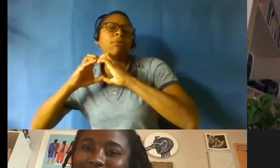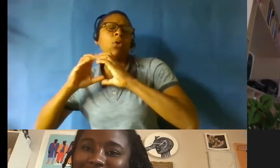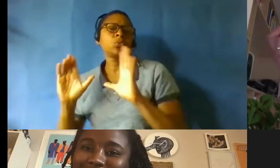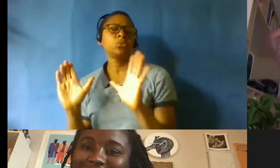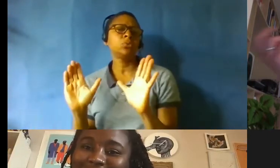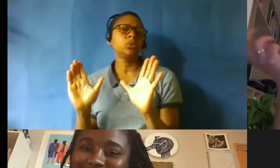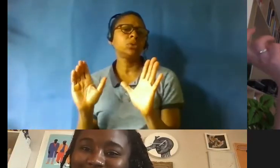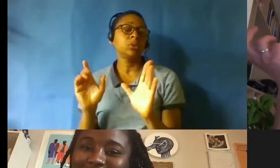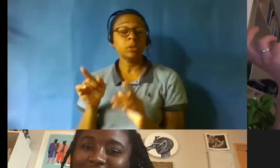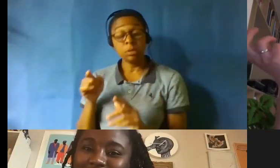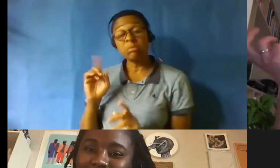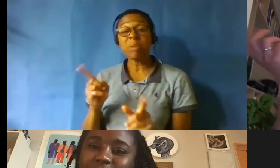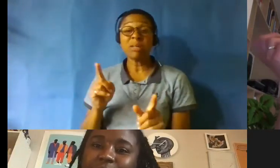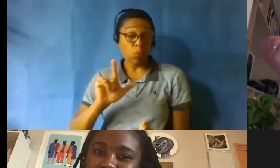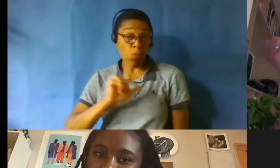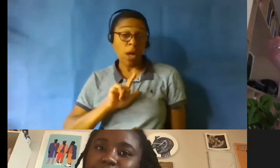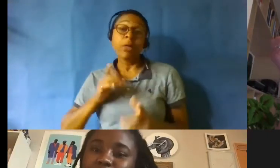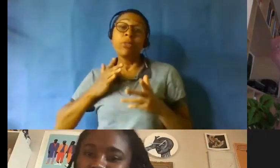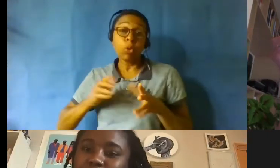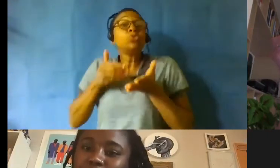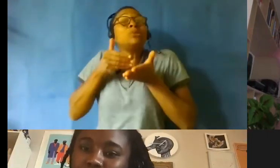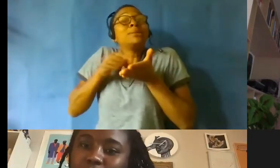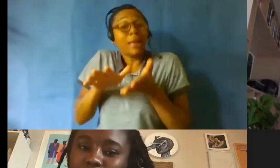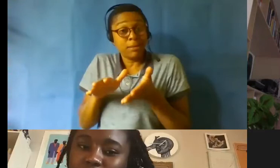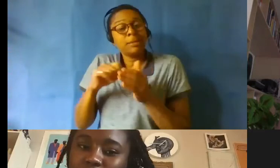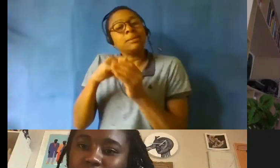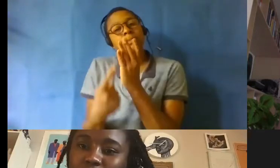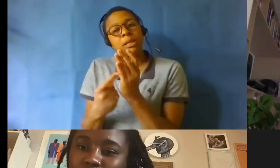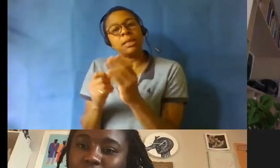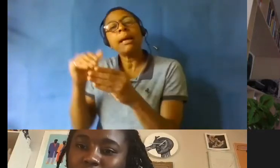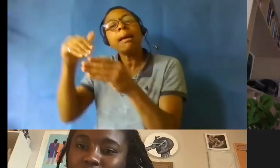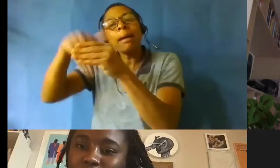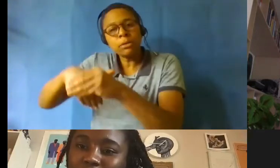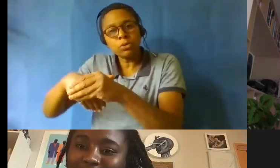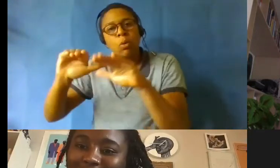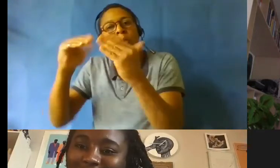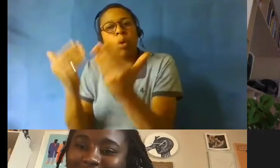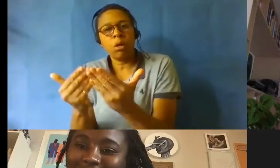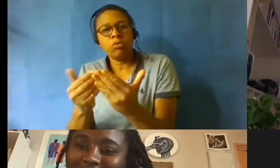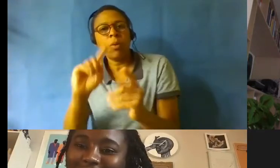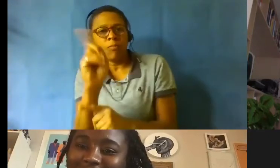mainstream market right so they're kind of targeting stories that have this sort